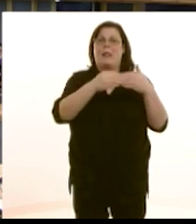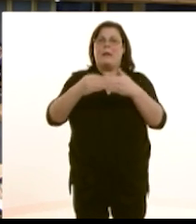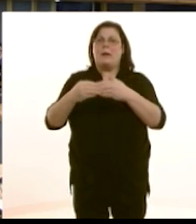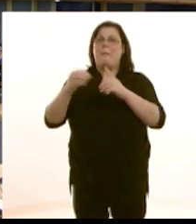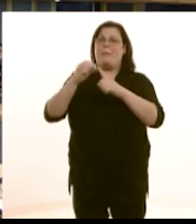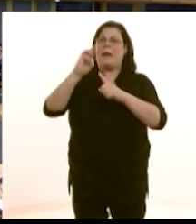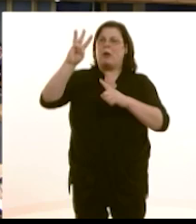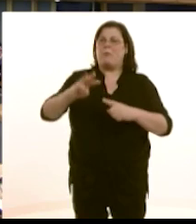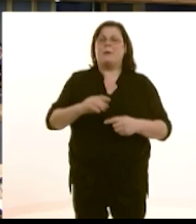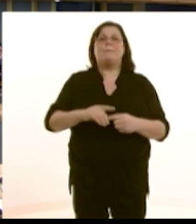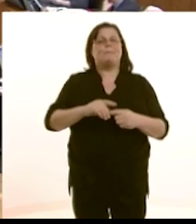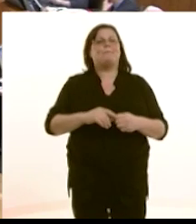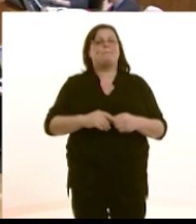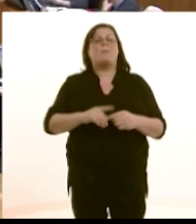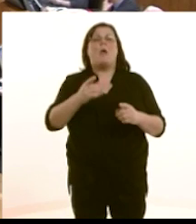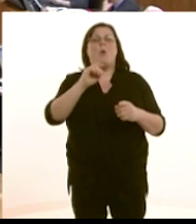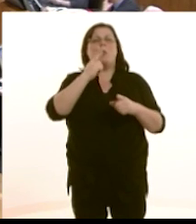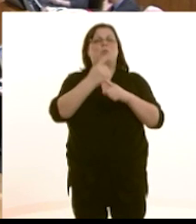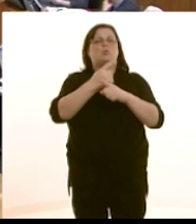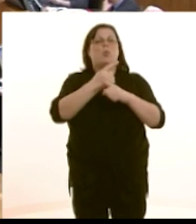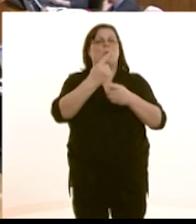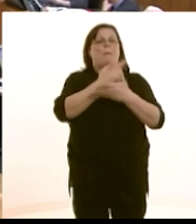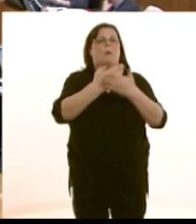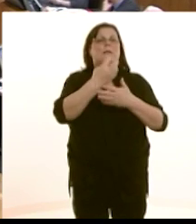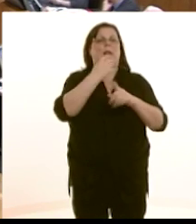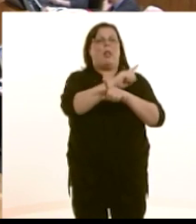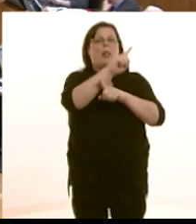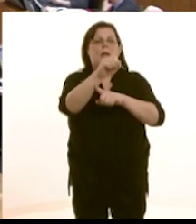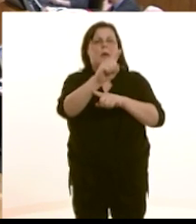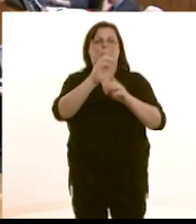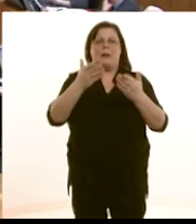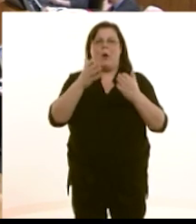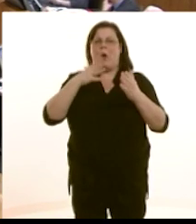to steel later in this session, First Minister. Iíd like to go back to the question of health.